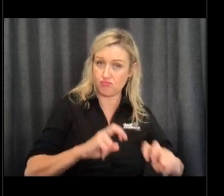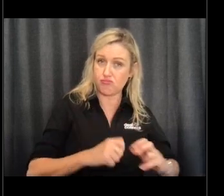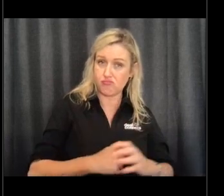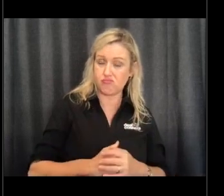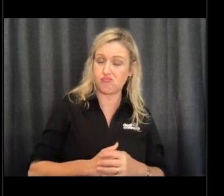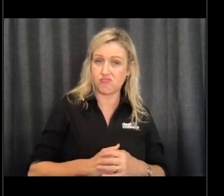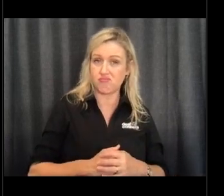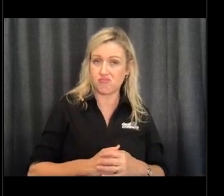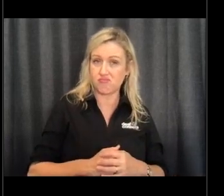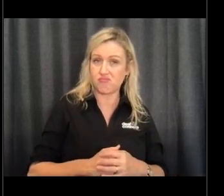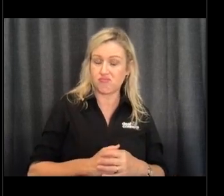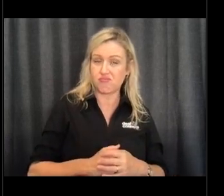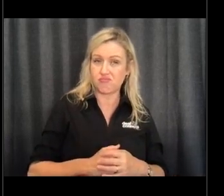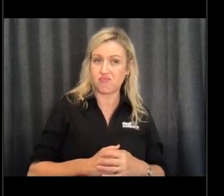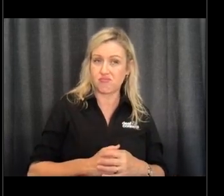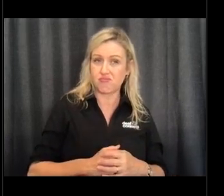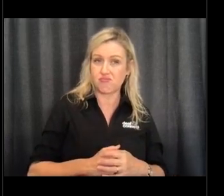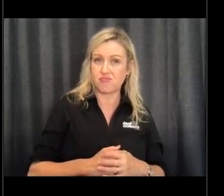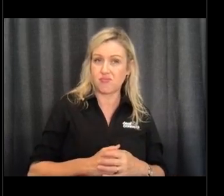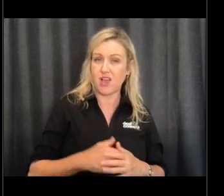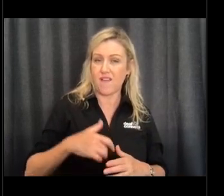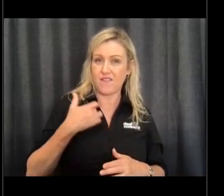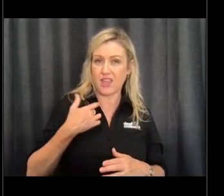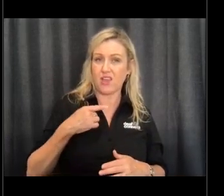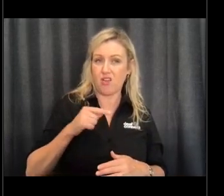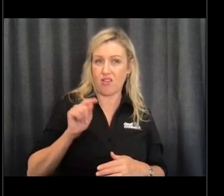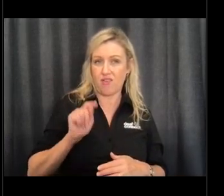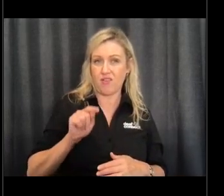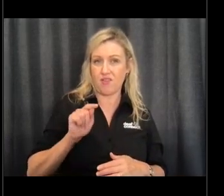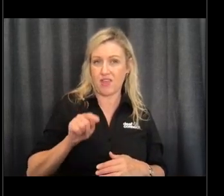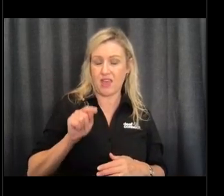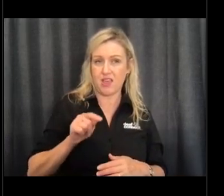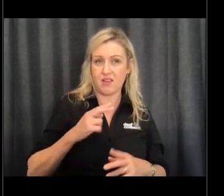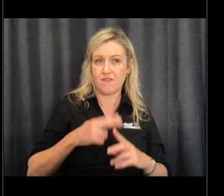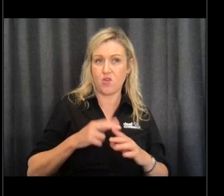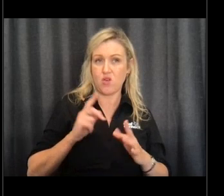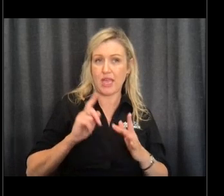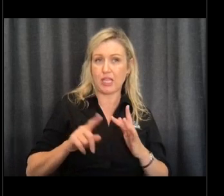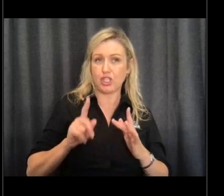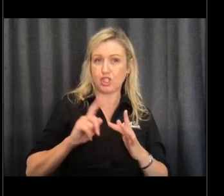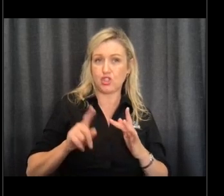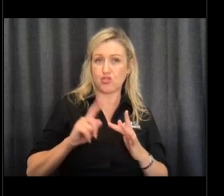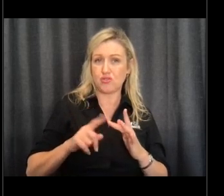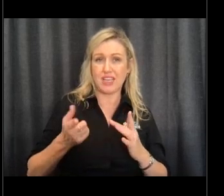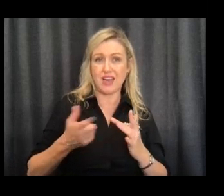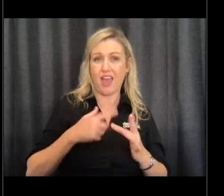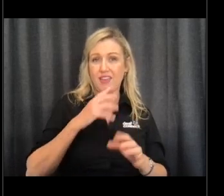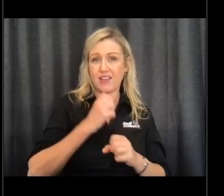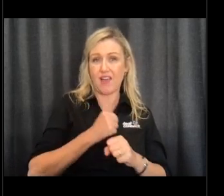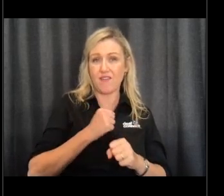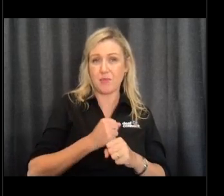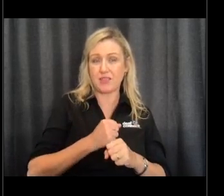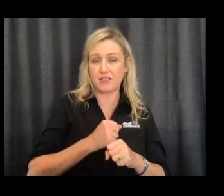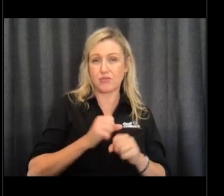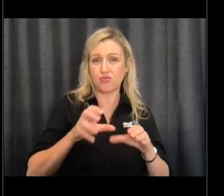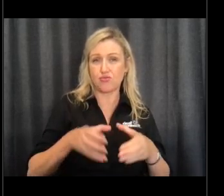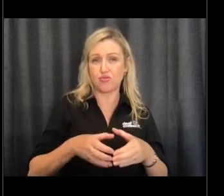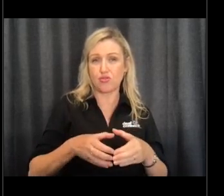insurers and regulators need to say. That's over 60,000.